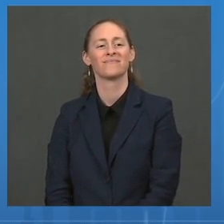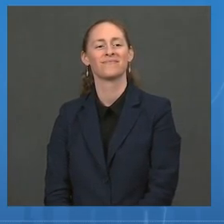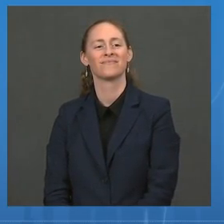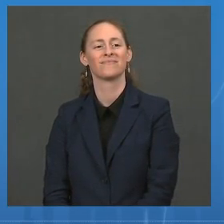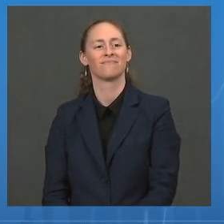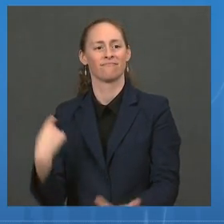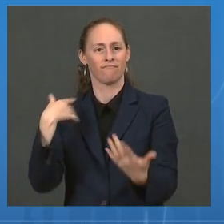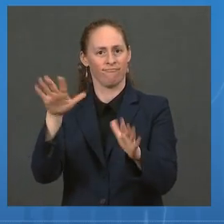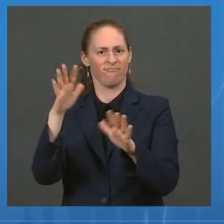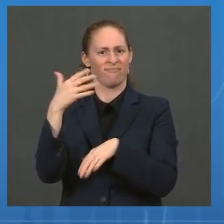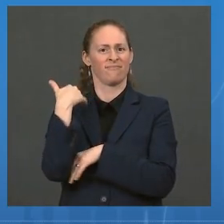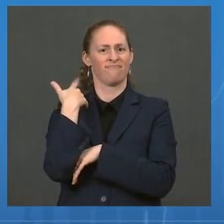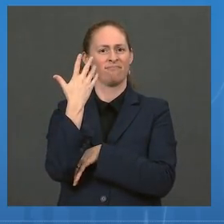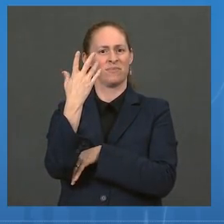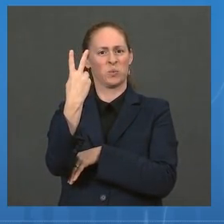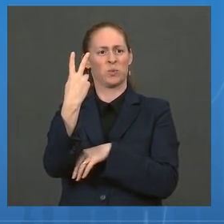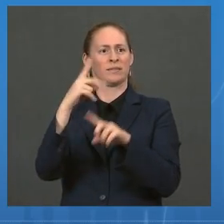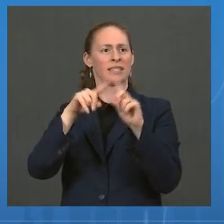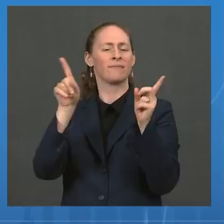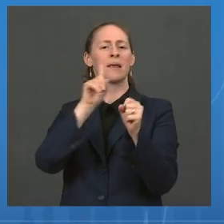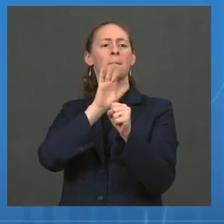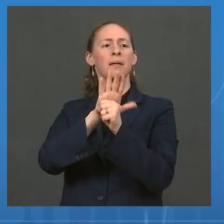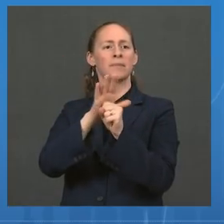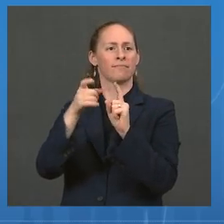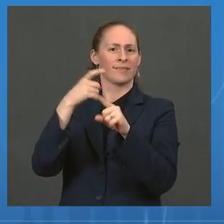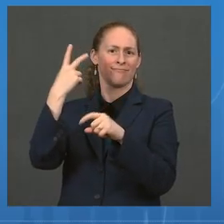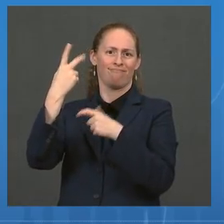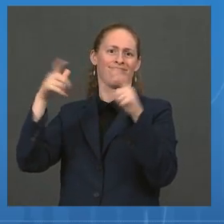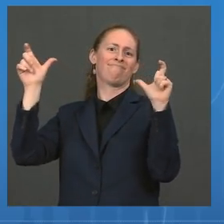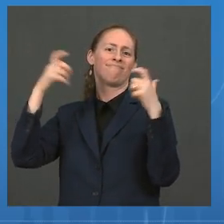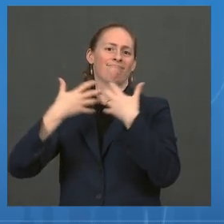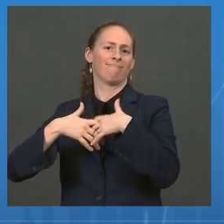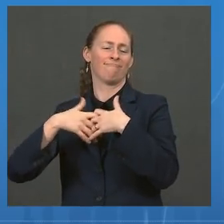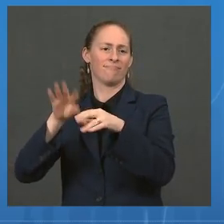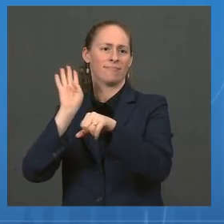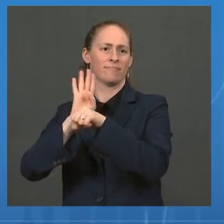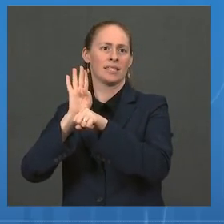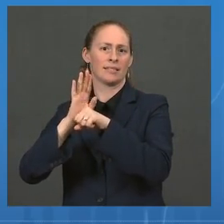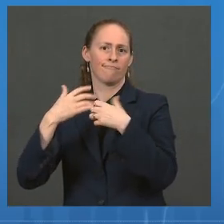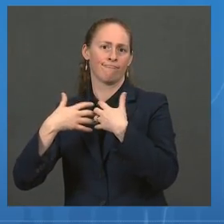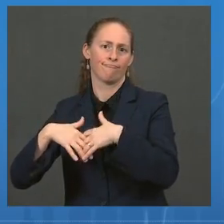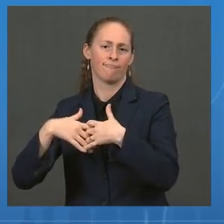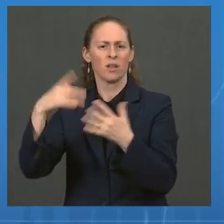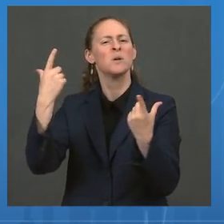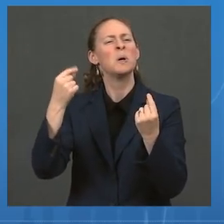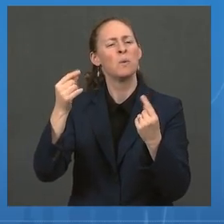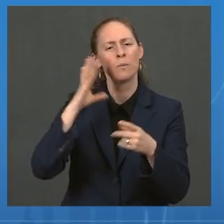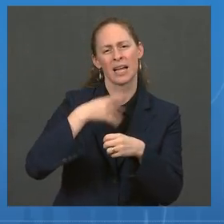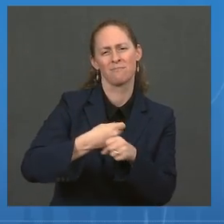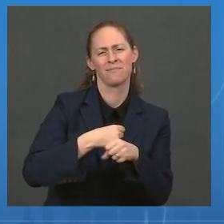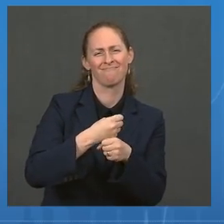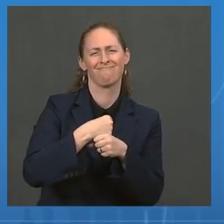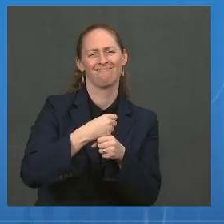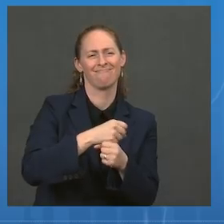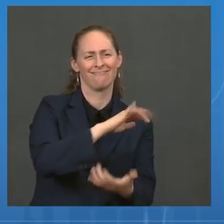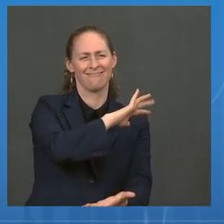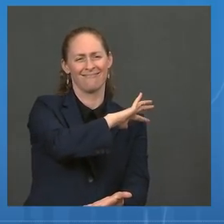Quidel and OraSure -- to further expand manufacturing and to speed up their production of rapid tests,